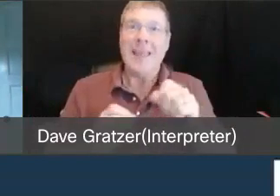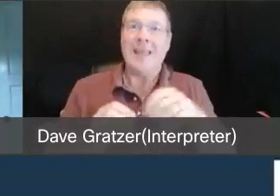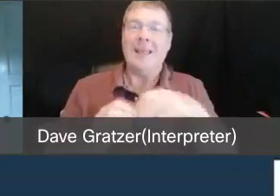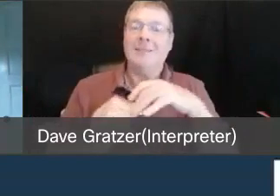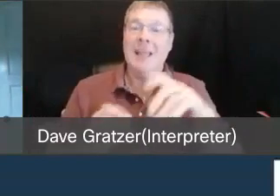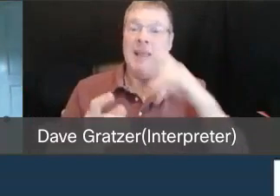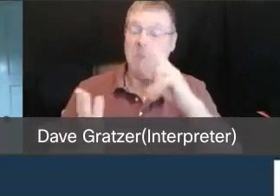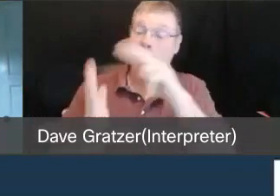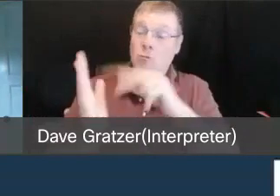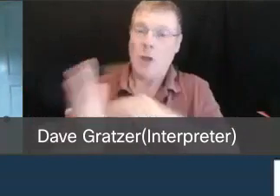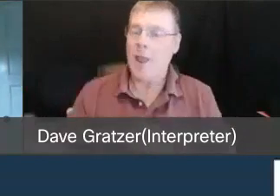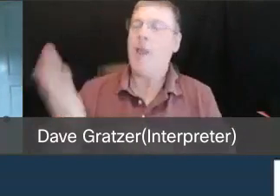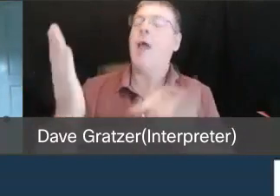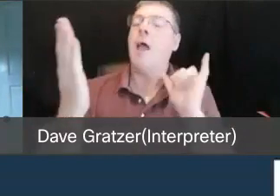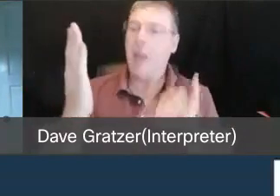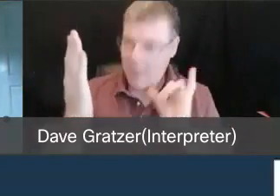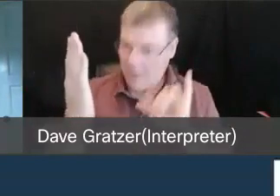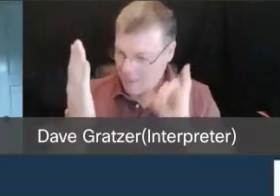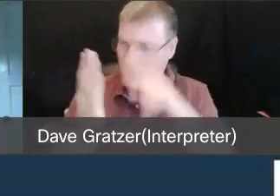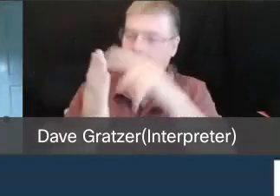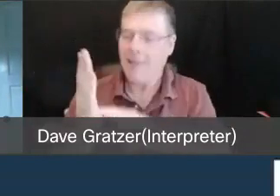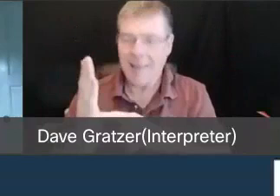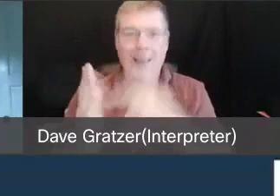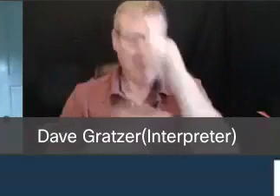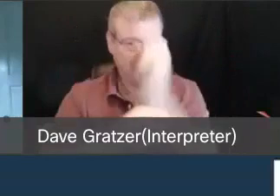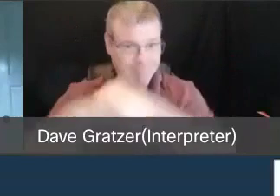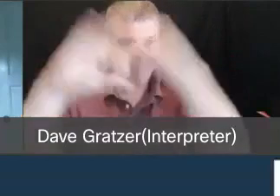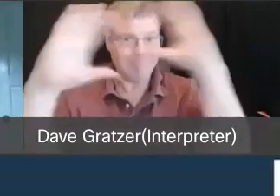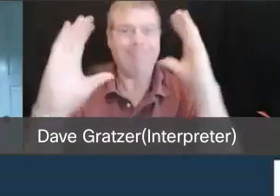and that the DDS examiner can picture who this application is for